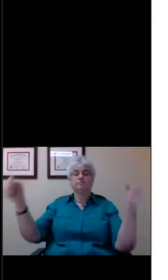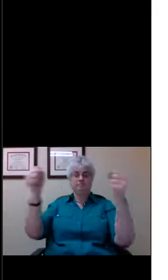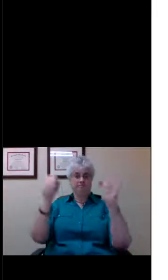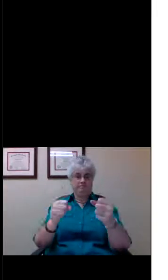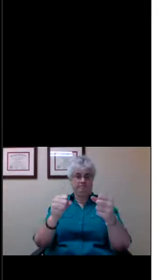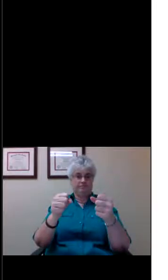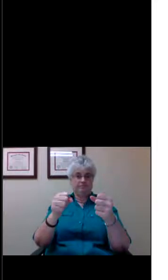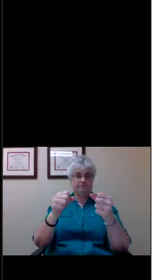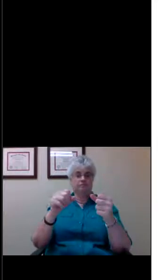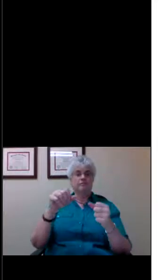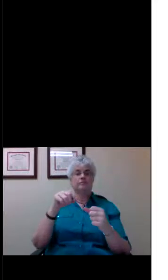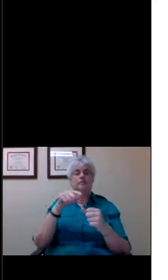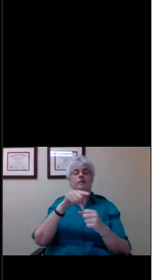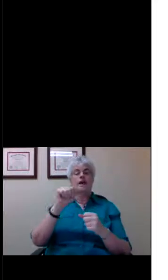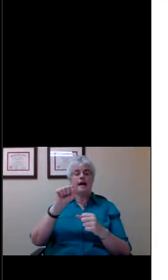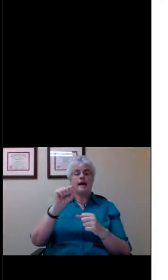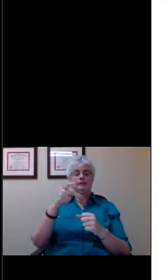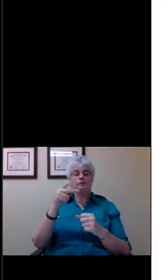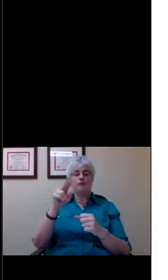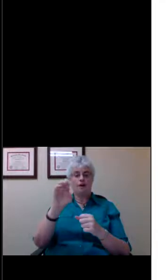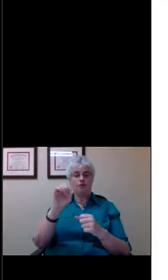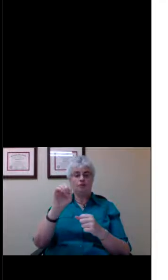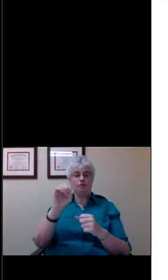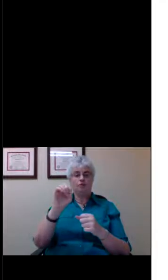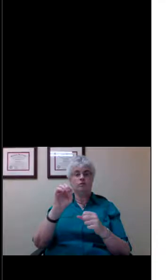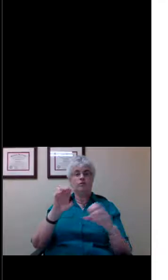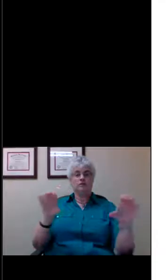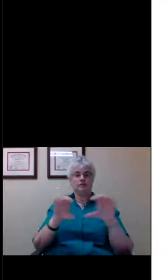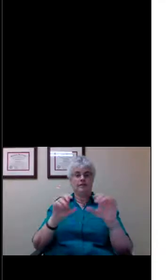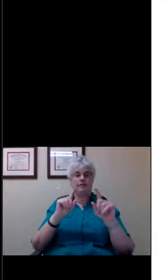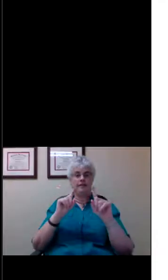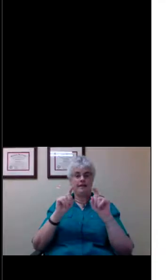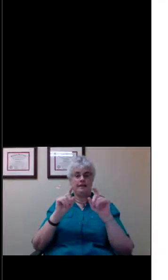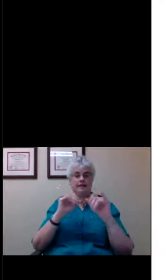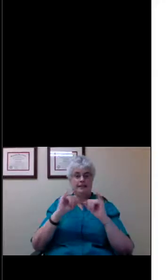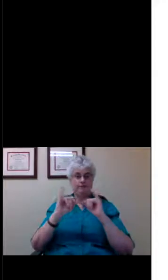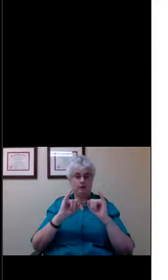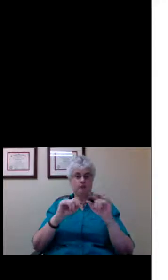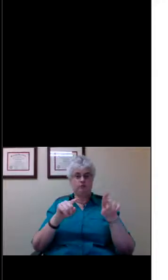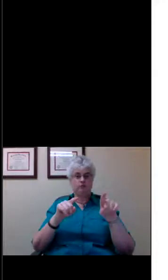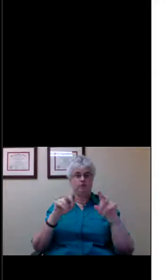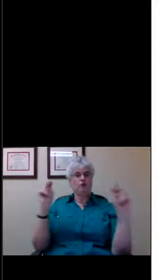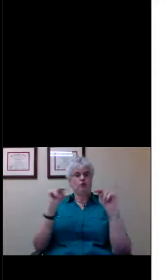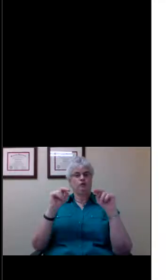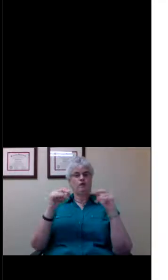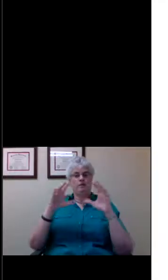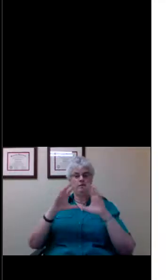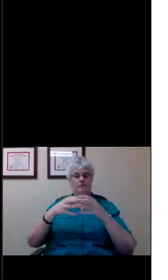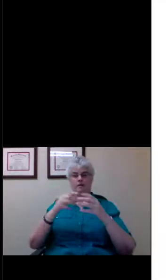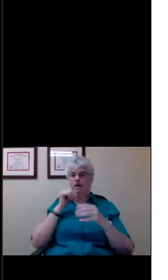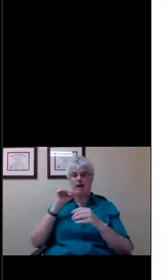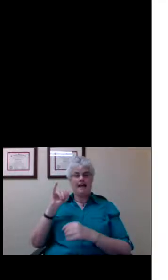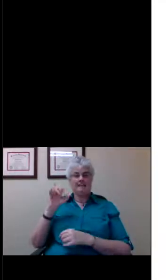video where we would pull in an Aspire- Aspire did the interviews. So they were,